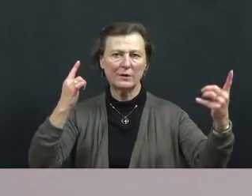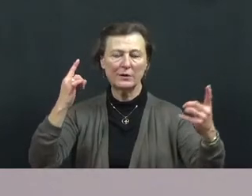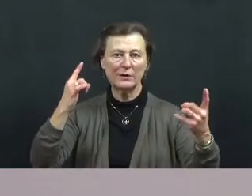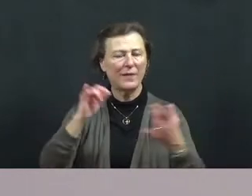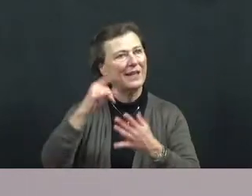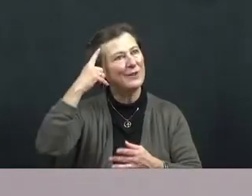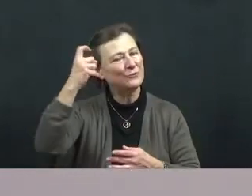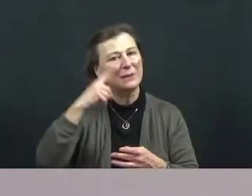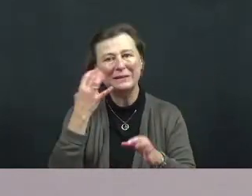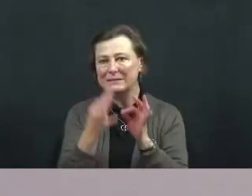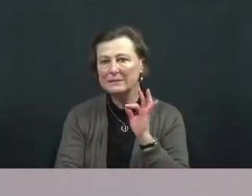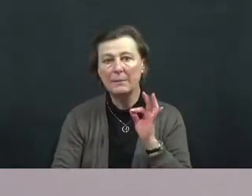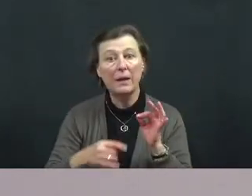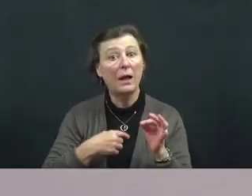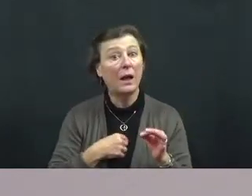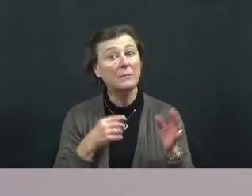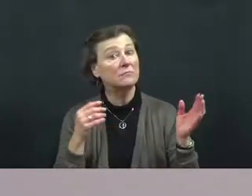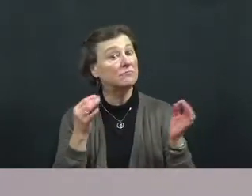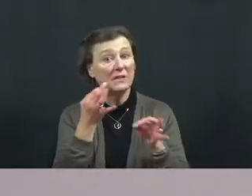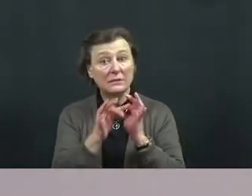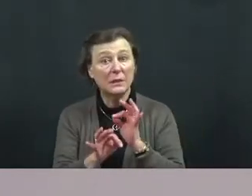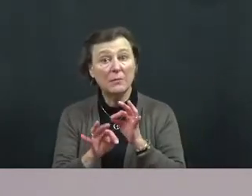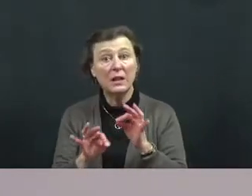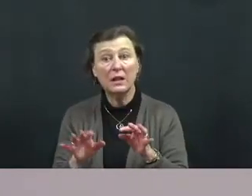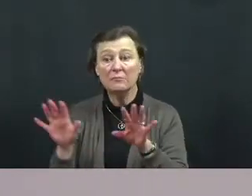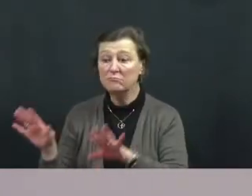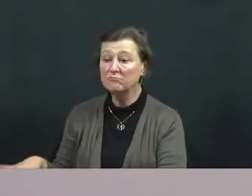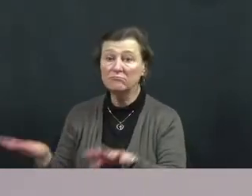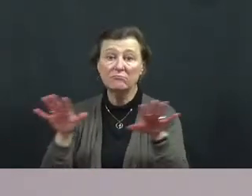I’m simply hanging out with early childhood friends.